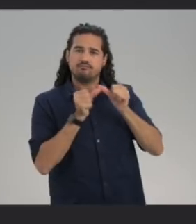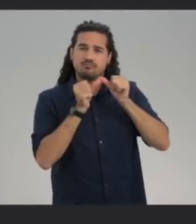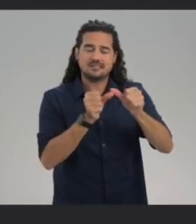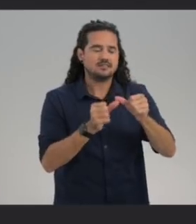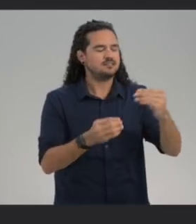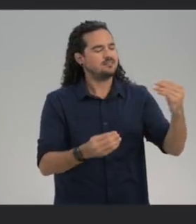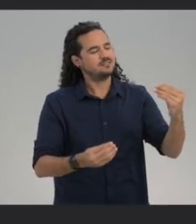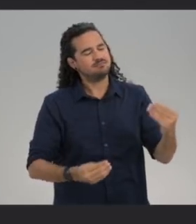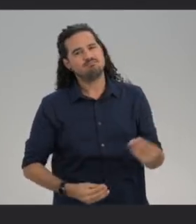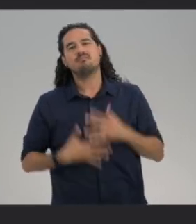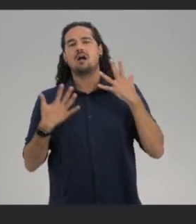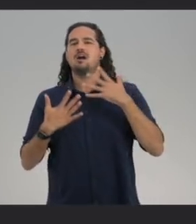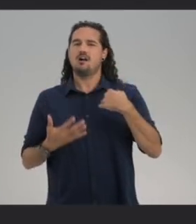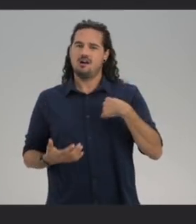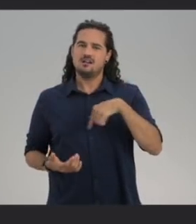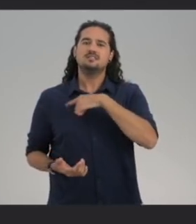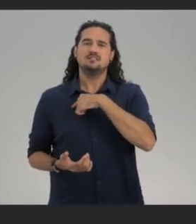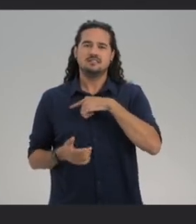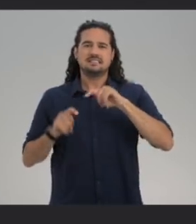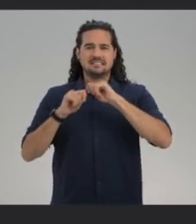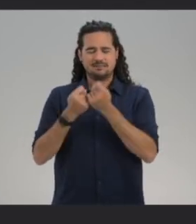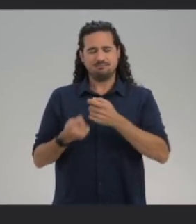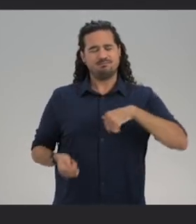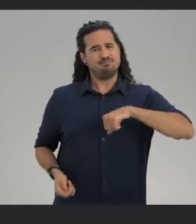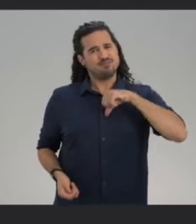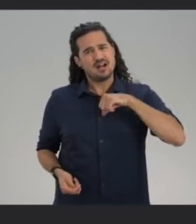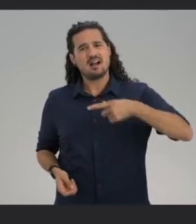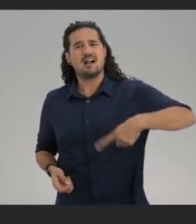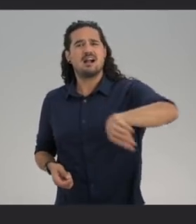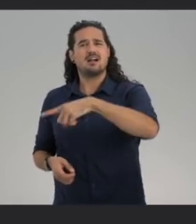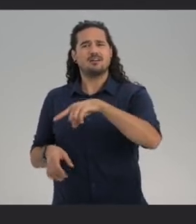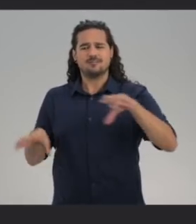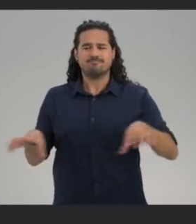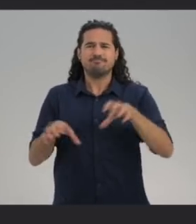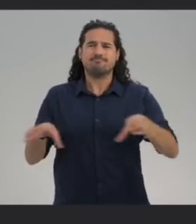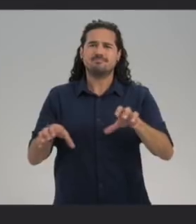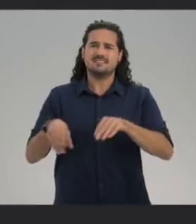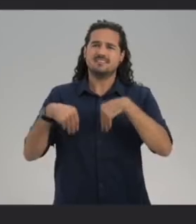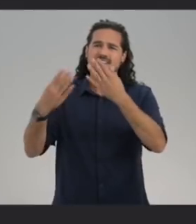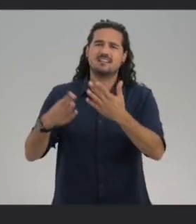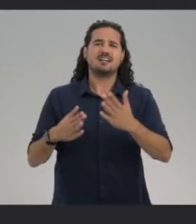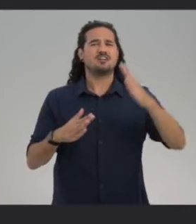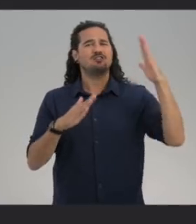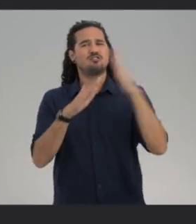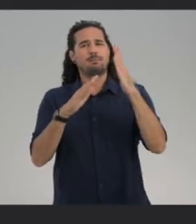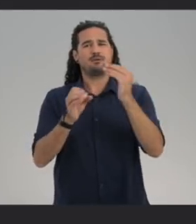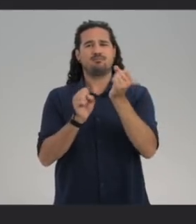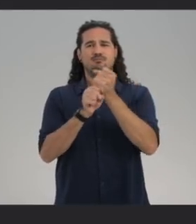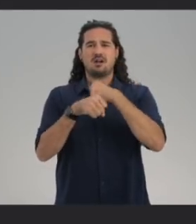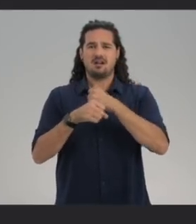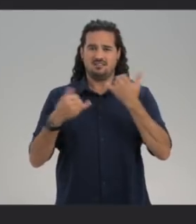We're also extremely proud of our teams and the work they've done to deliver such incredible products